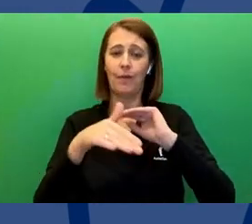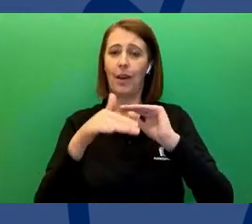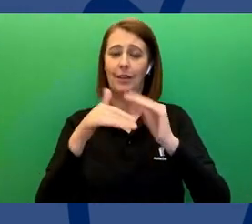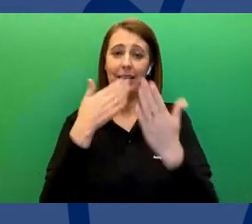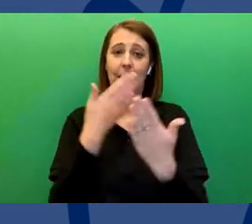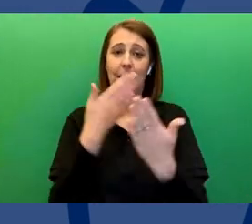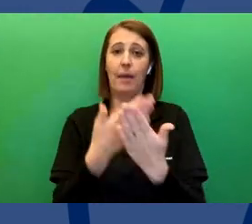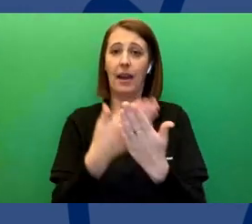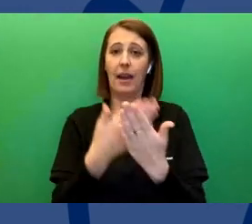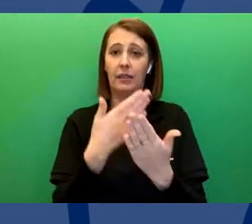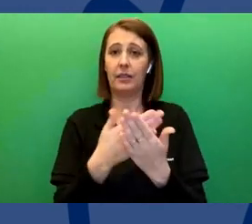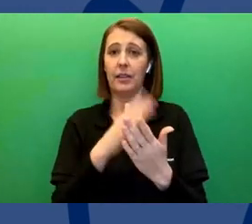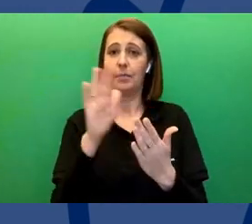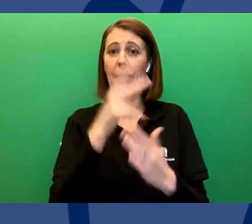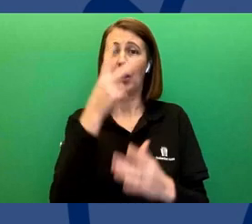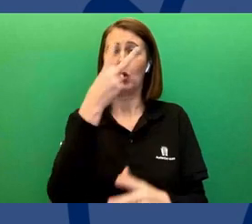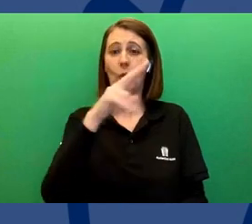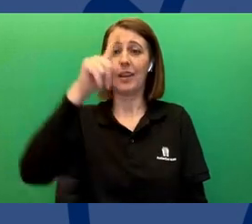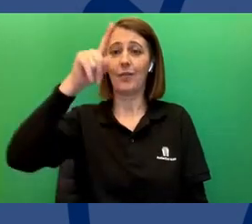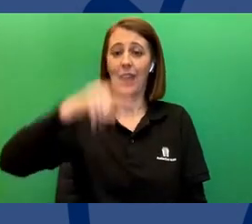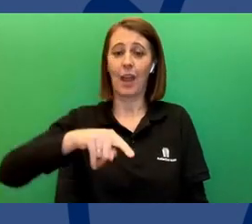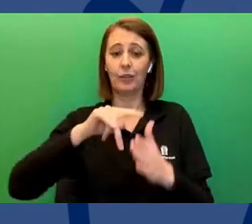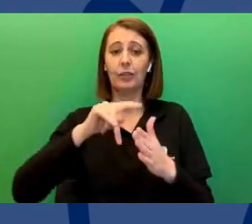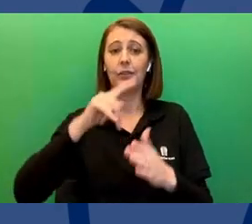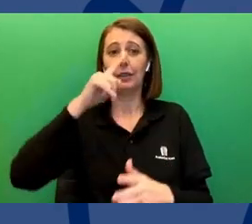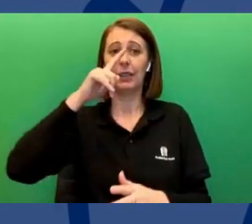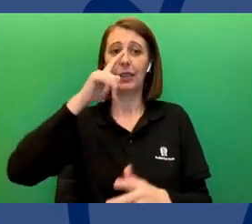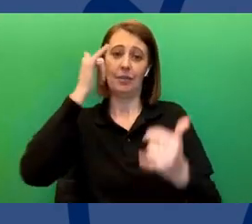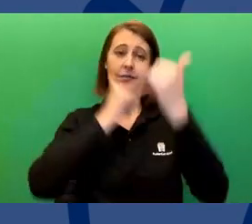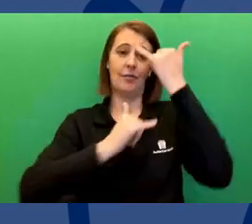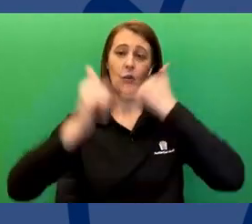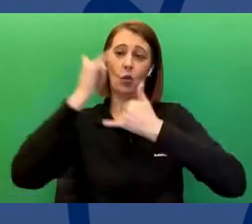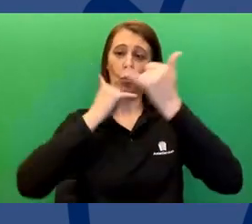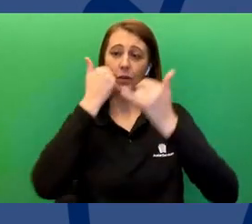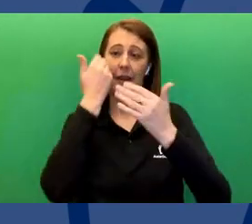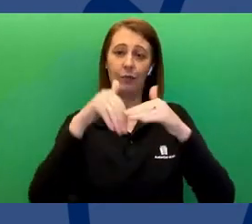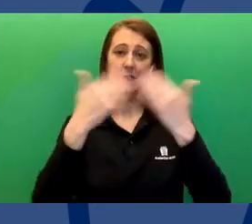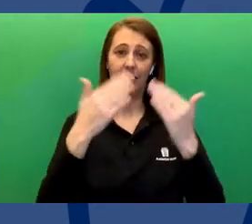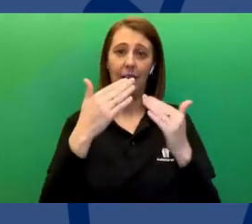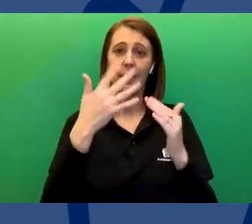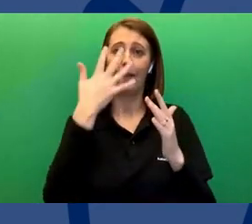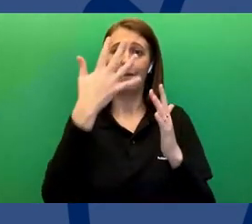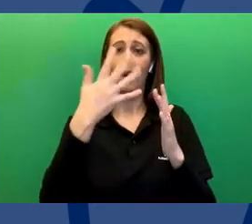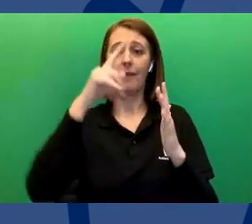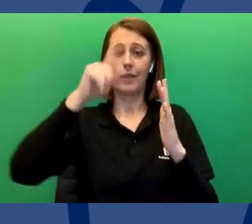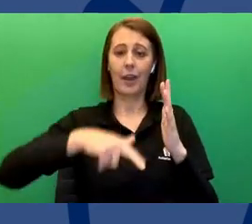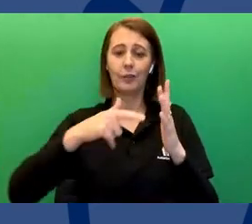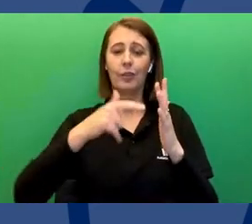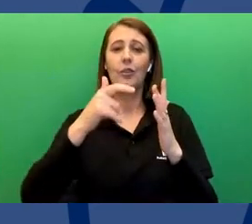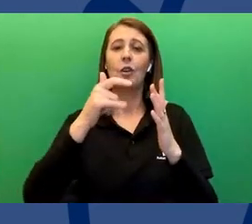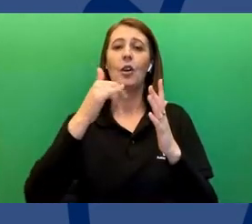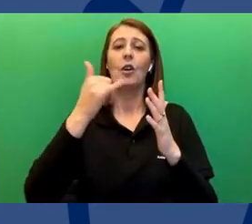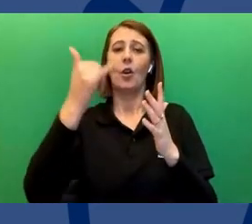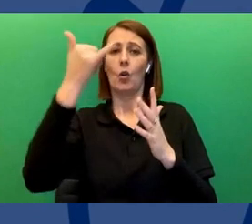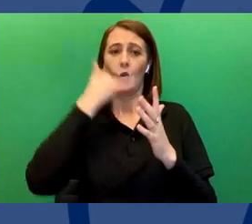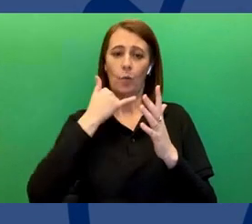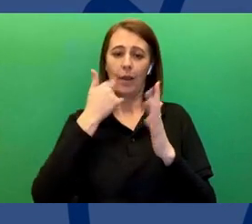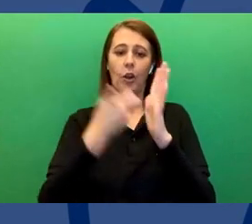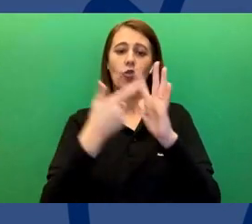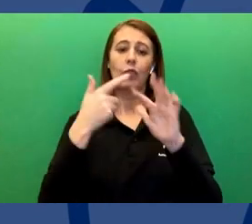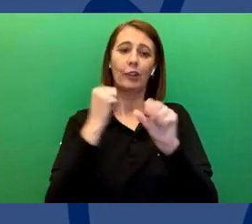calls a day and about 5000 call registrations, callback registrations a day. We have put